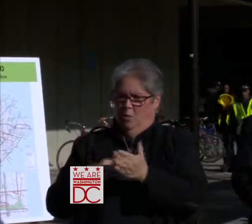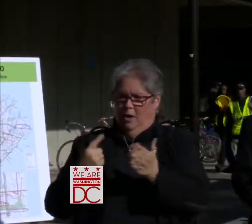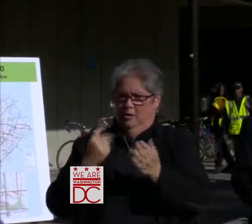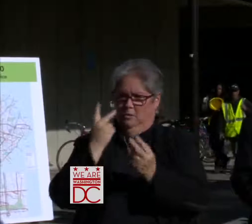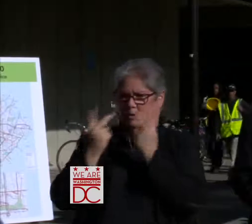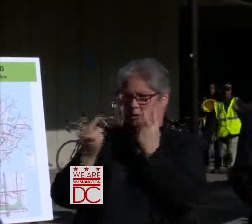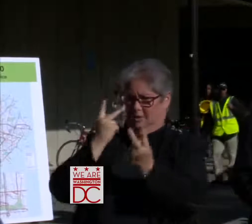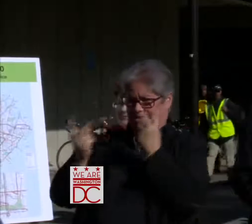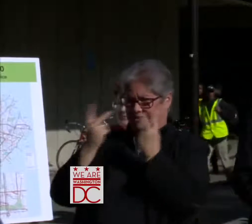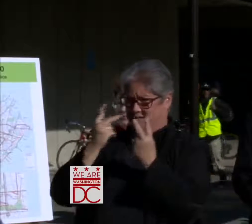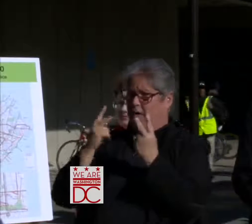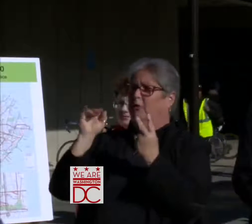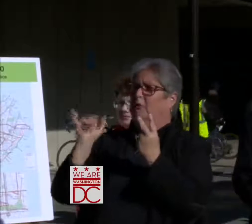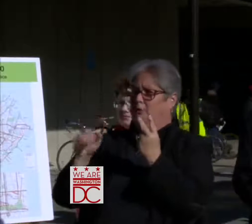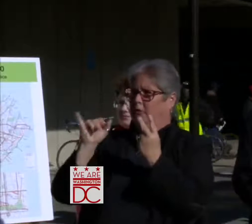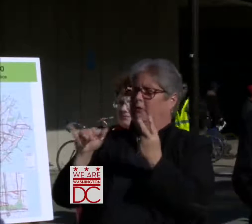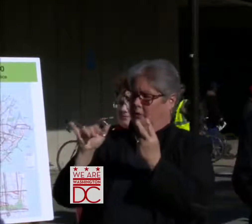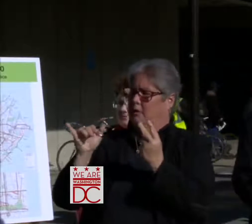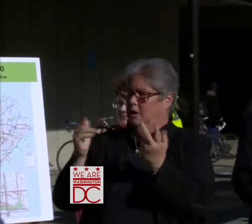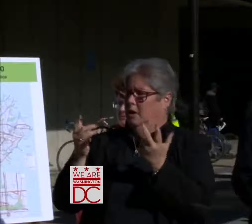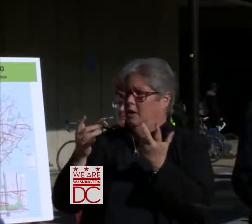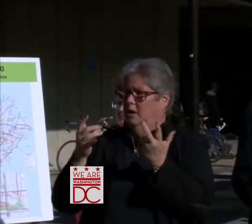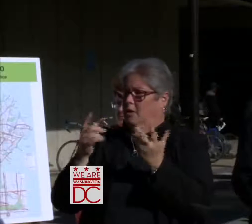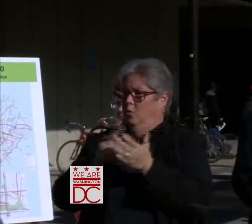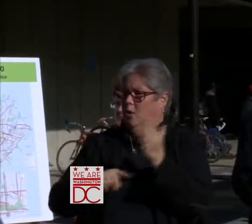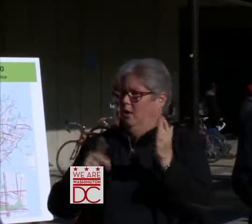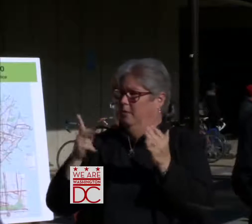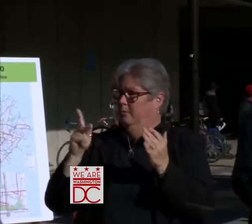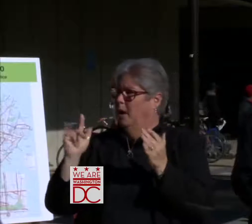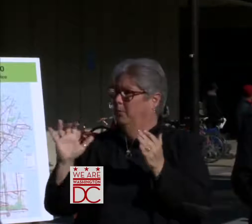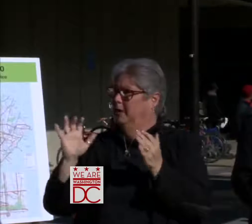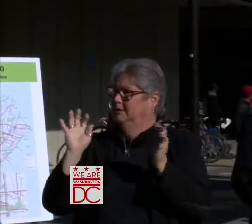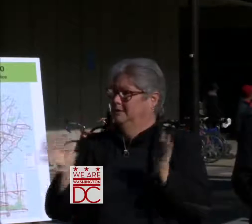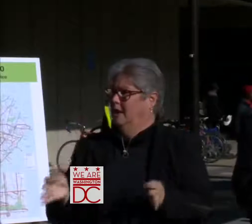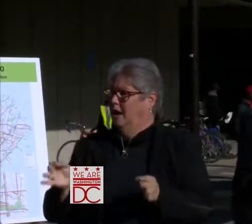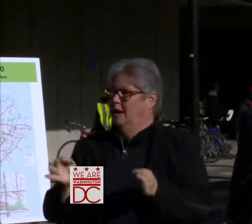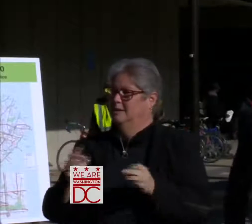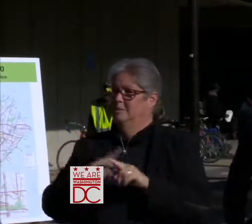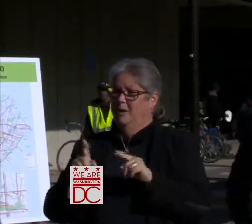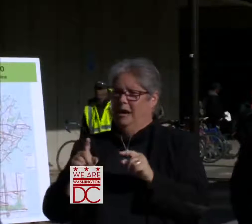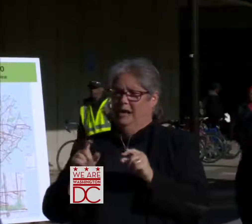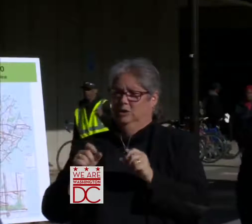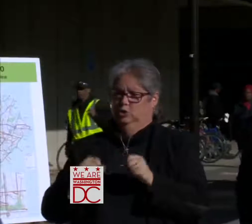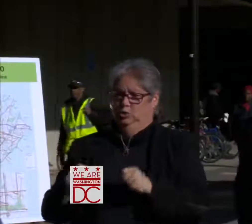SEE WHAT THE TRAVELING PUBLIC DECIDES TO DO, BUT STRATEGICALLY